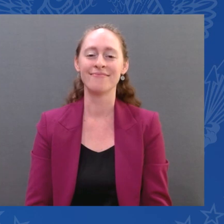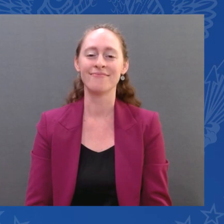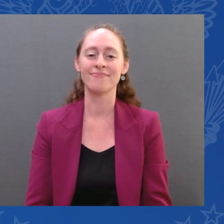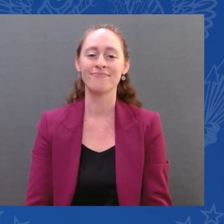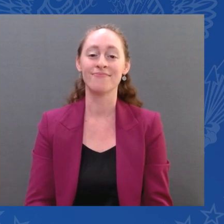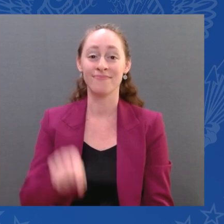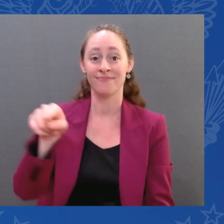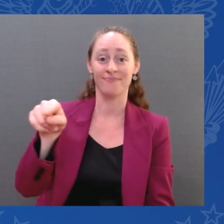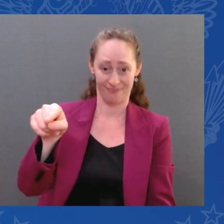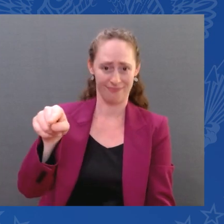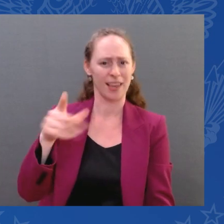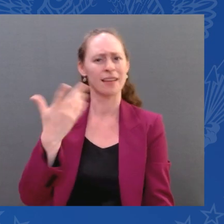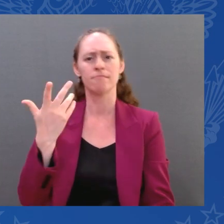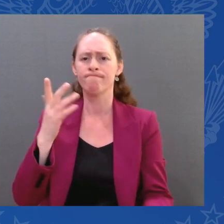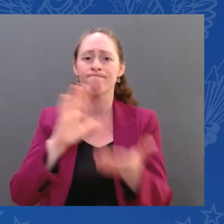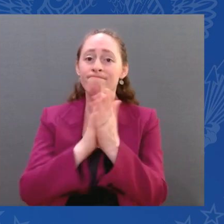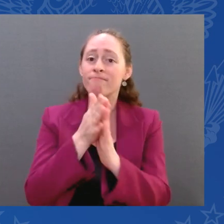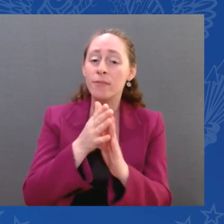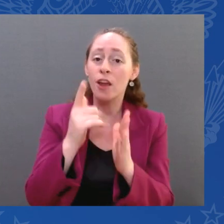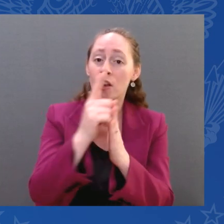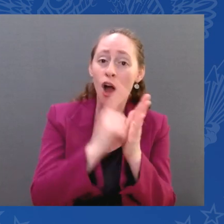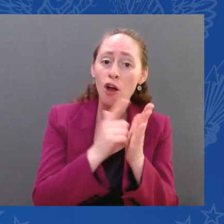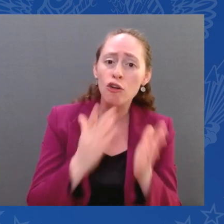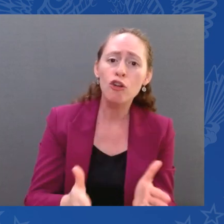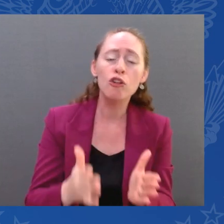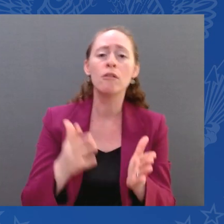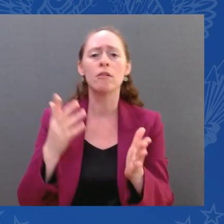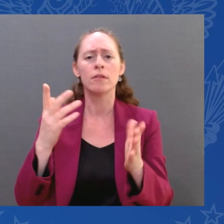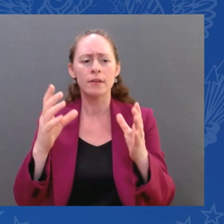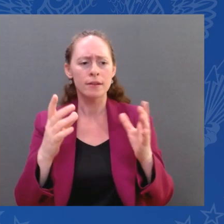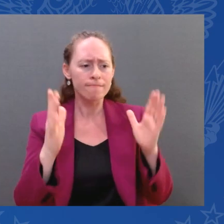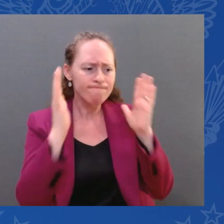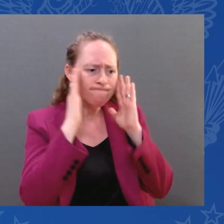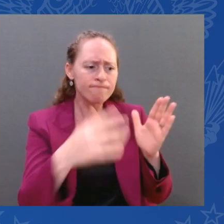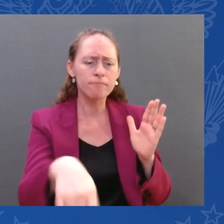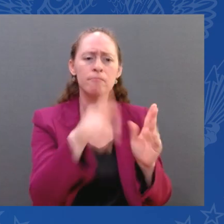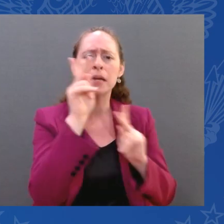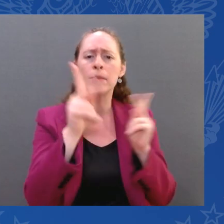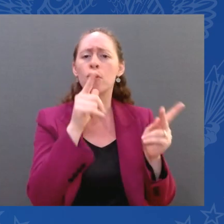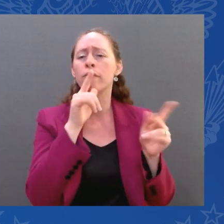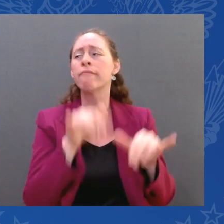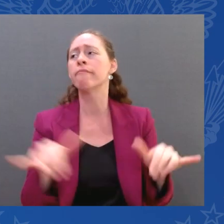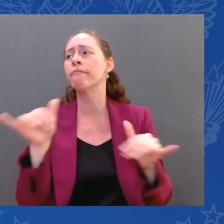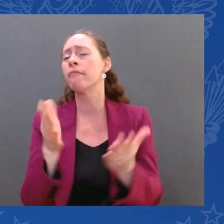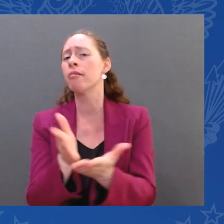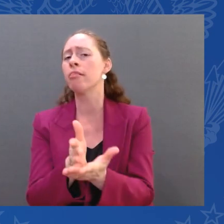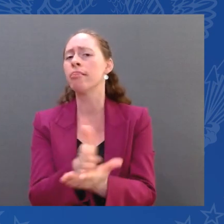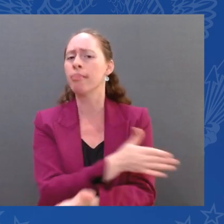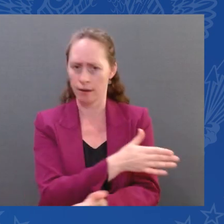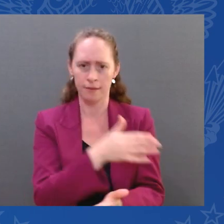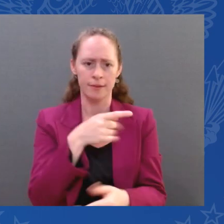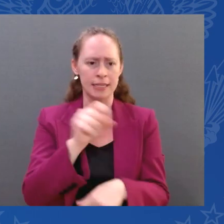the Affordable Care Act and the values of our budgets, there she was leading group of nuns